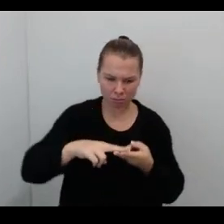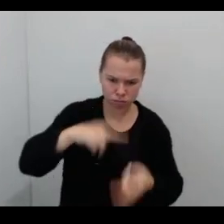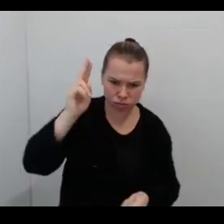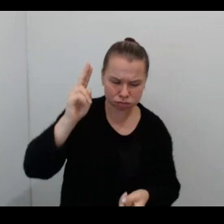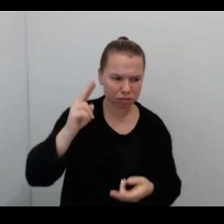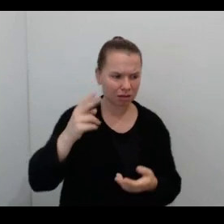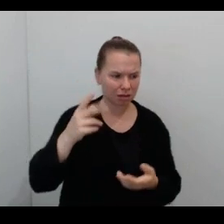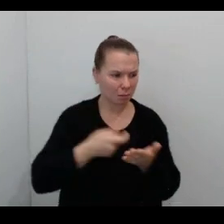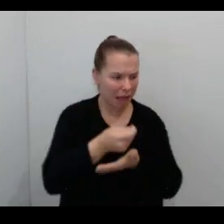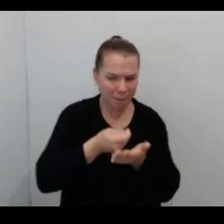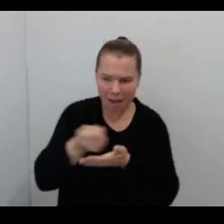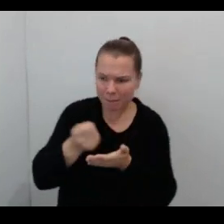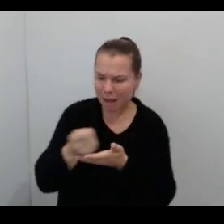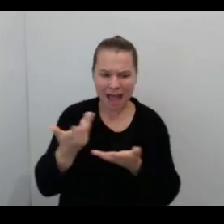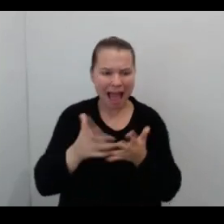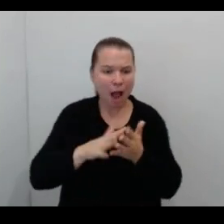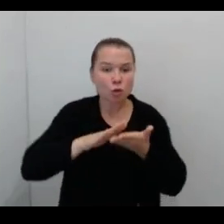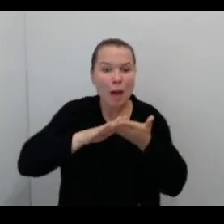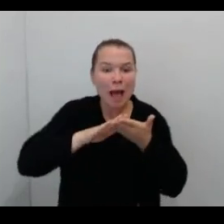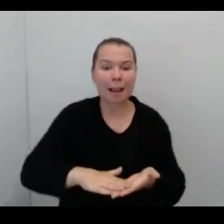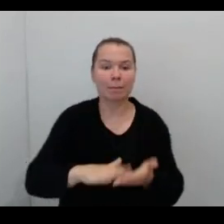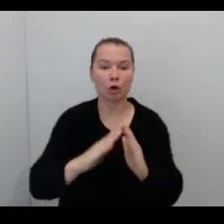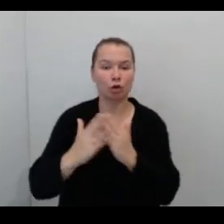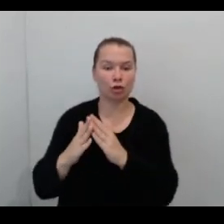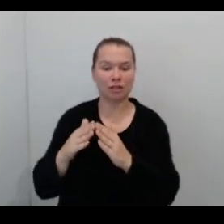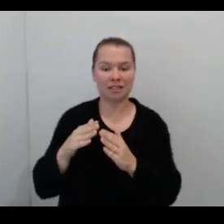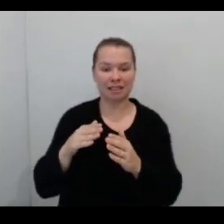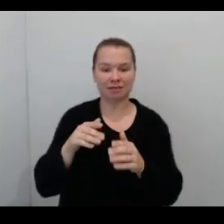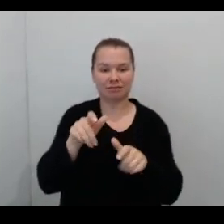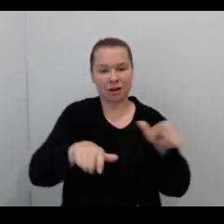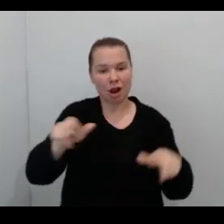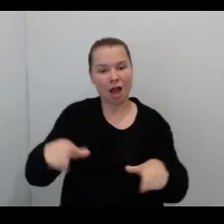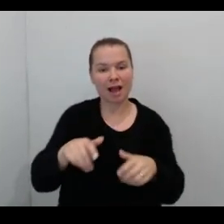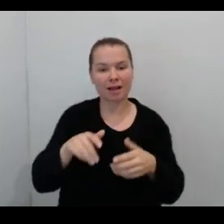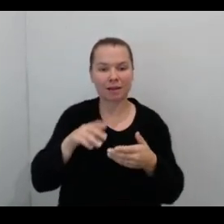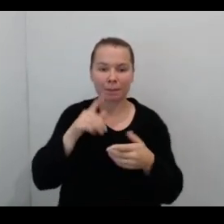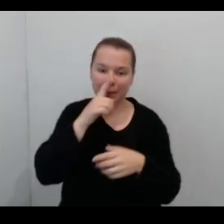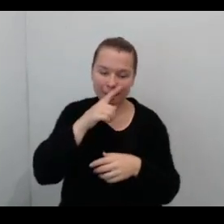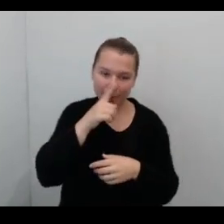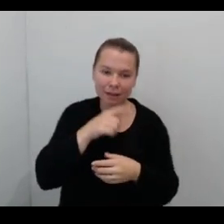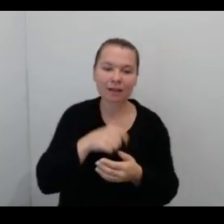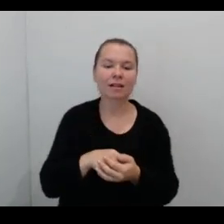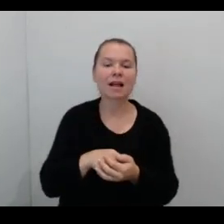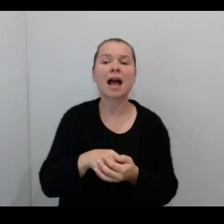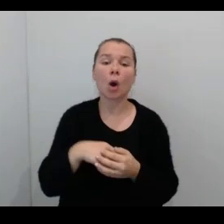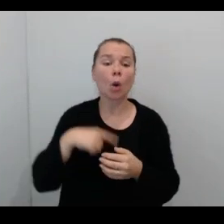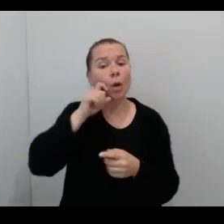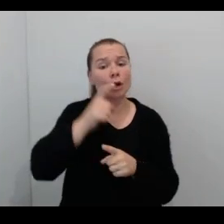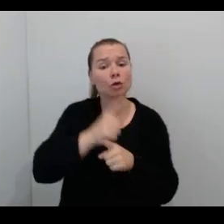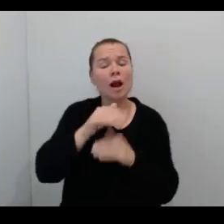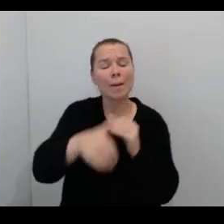Today we'll talk about how clients can manage inflation and the cost of living increases